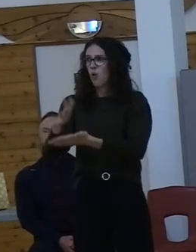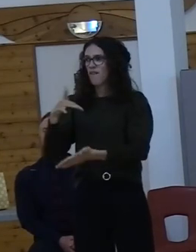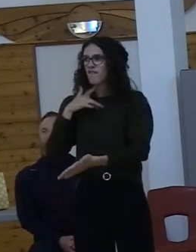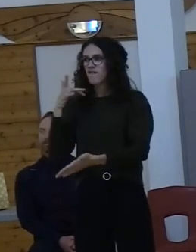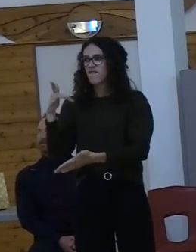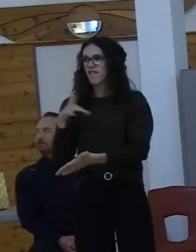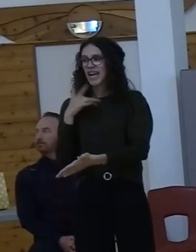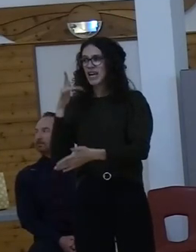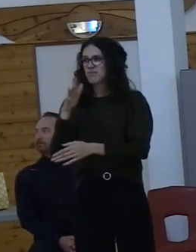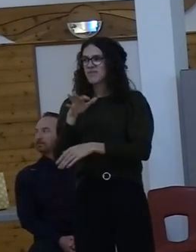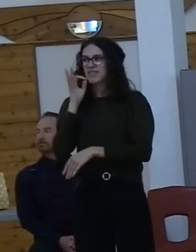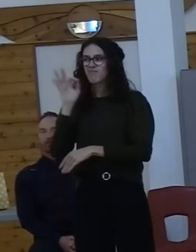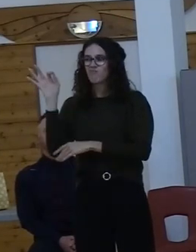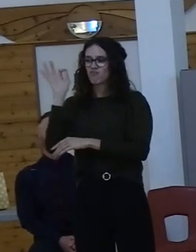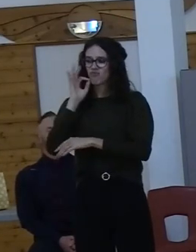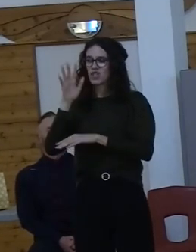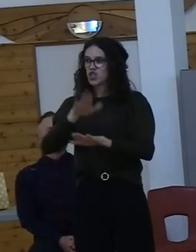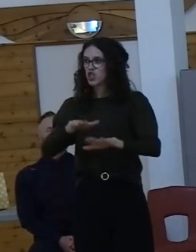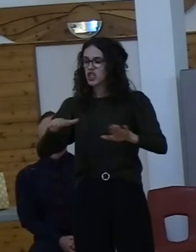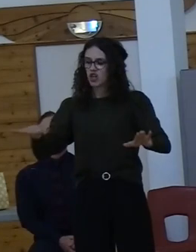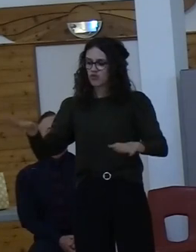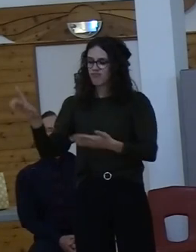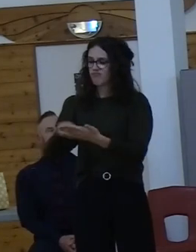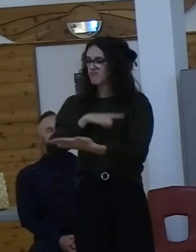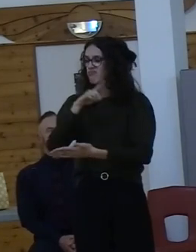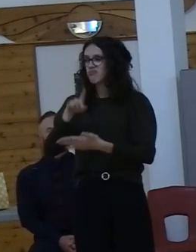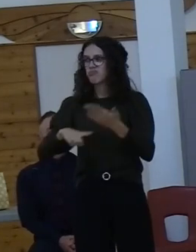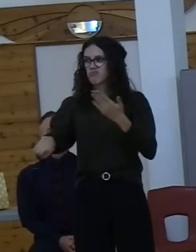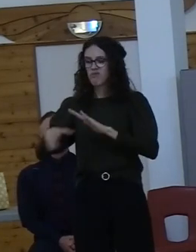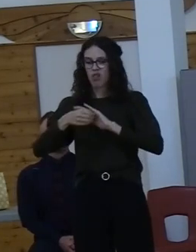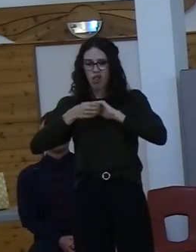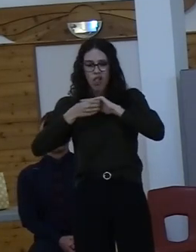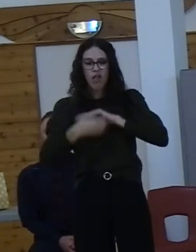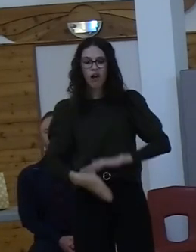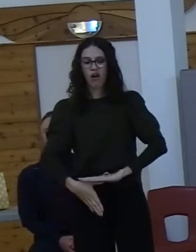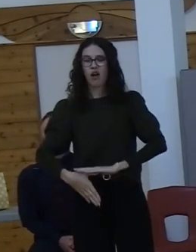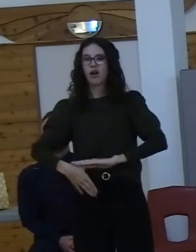When Charlotte left the child welfare system, she entered the justice system.